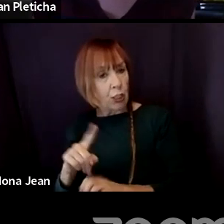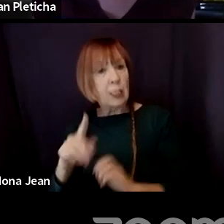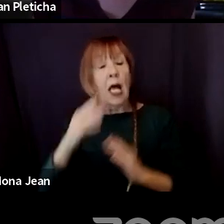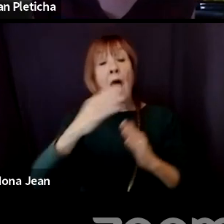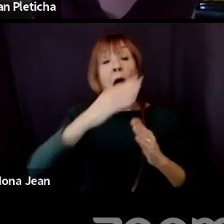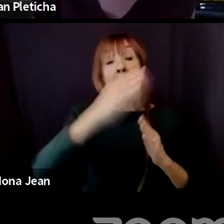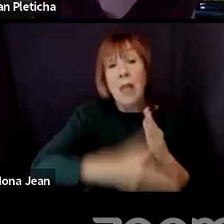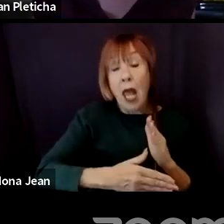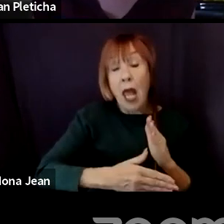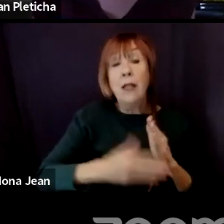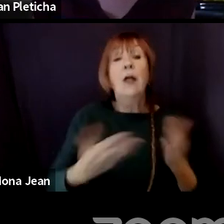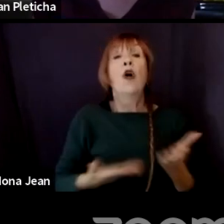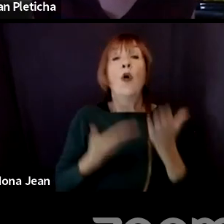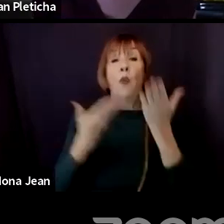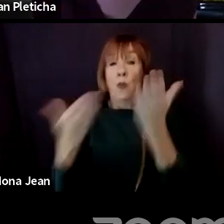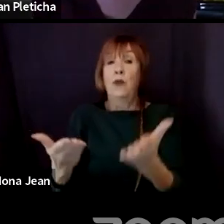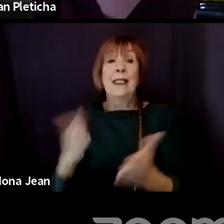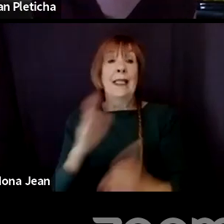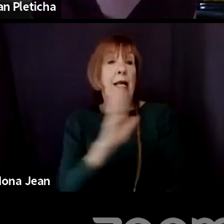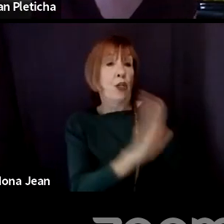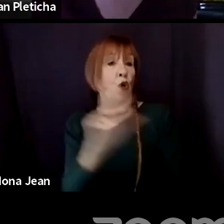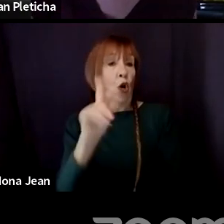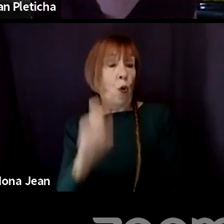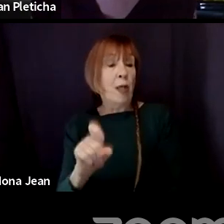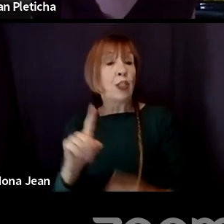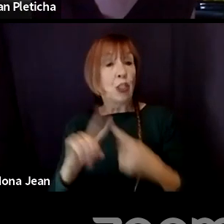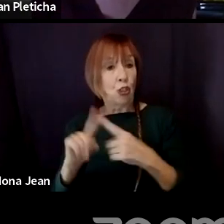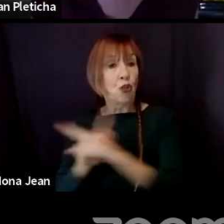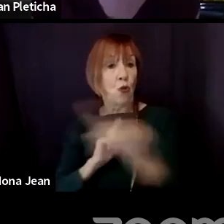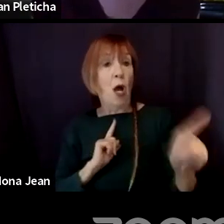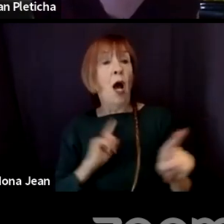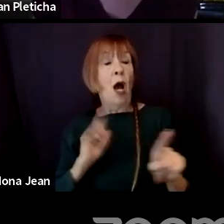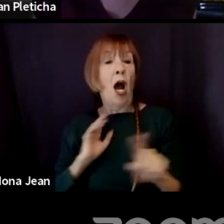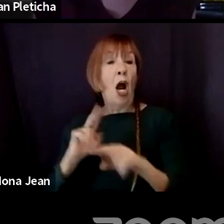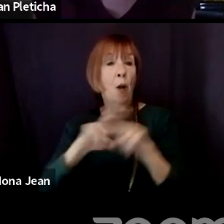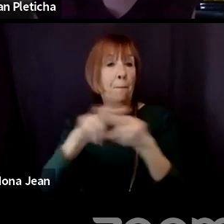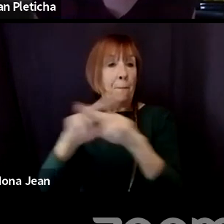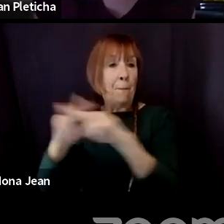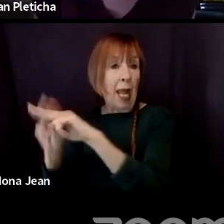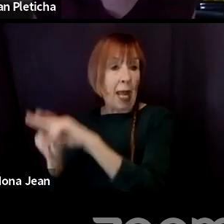for the panel in there. Hilliard, do you have anything specific